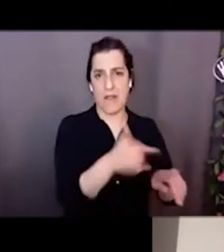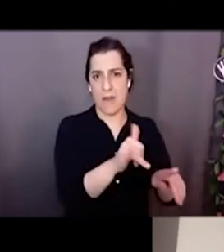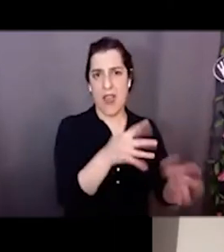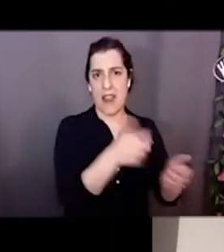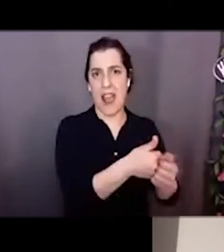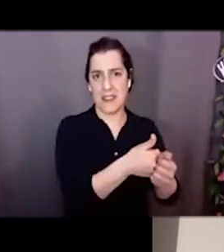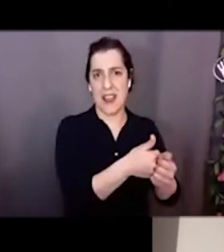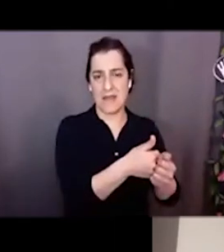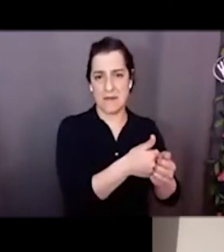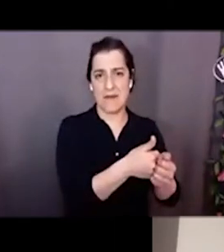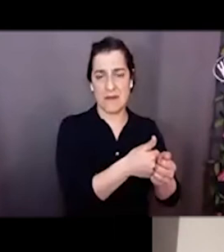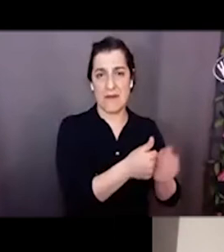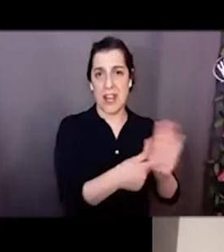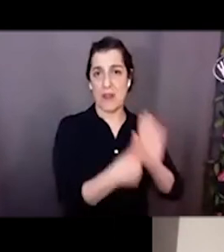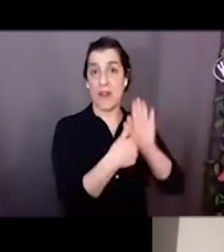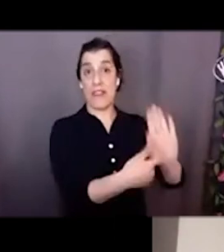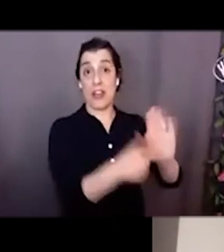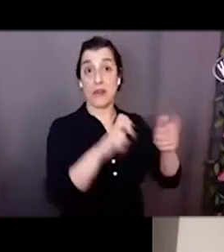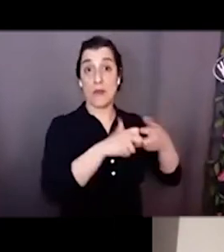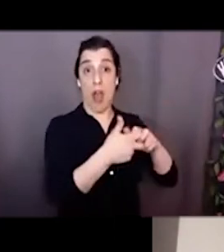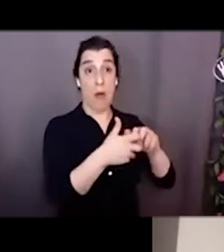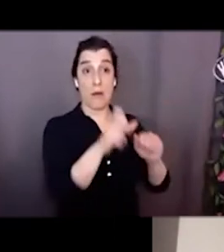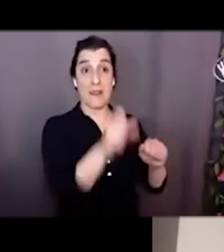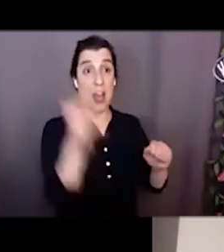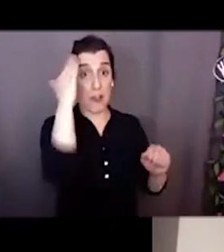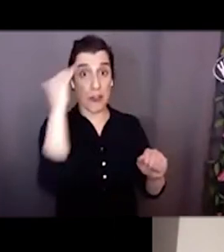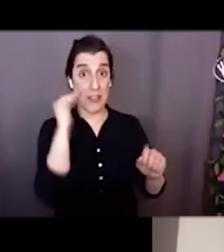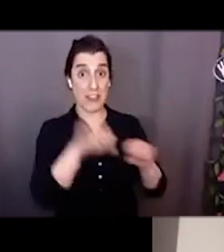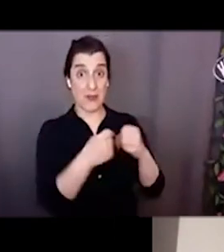And it revealed a problem about South Korean society at large and lack of